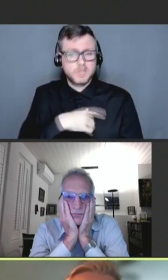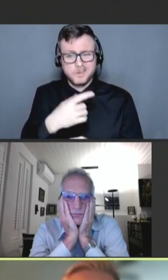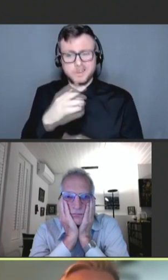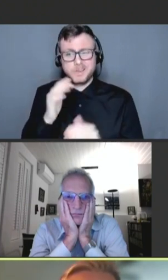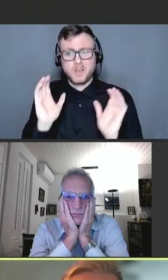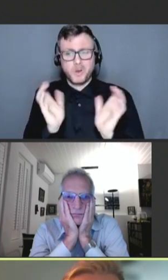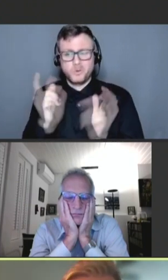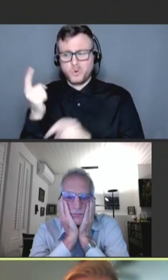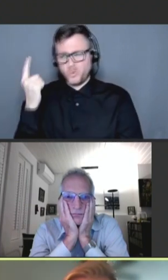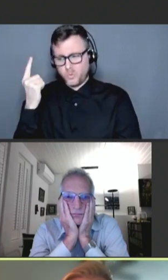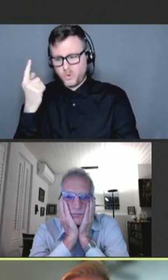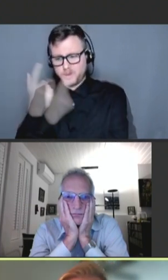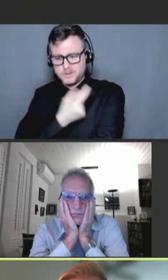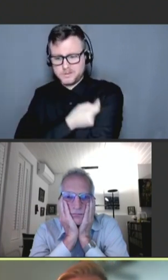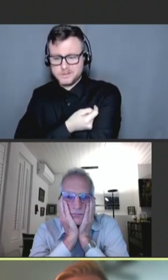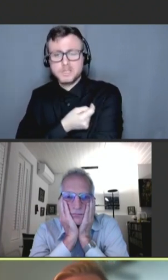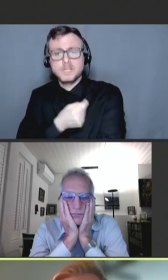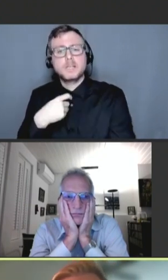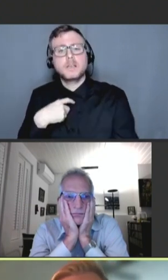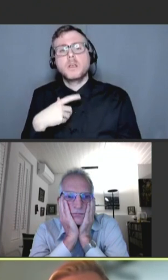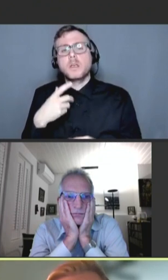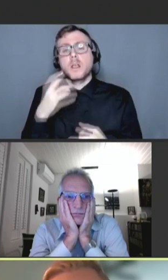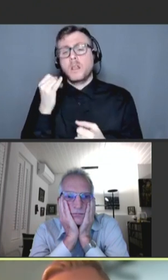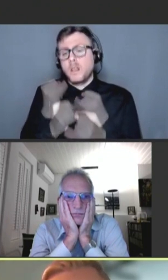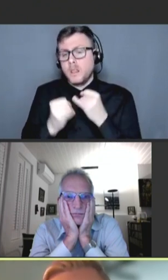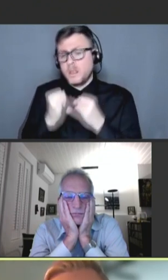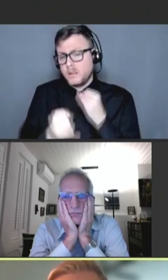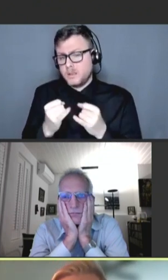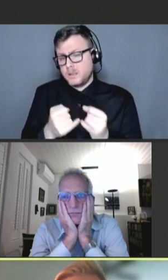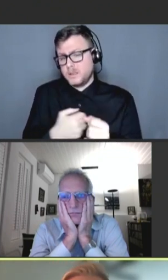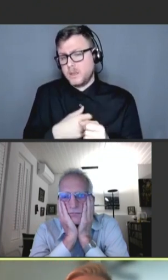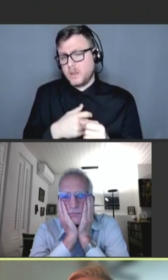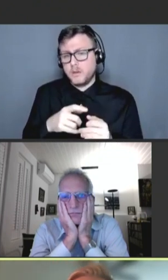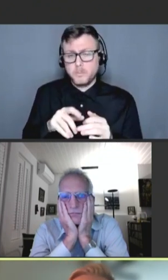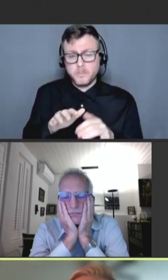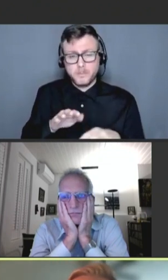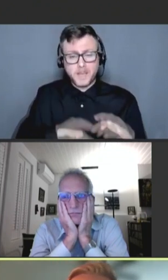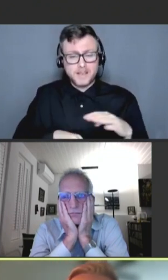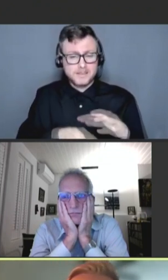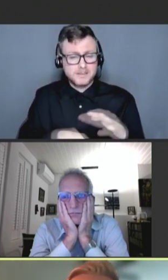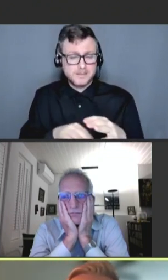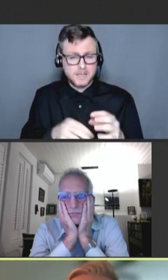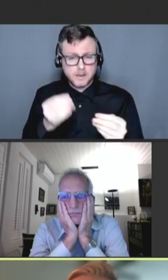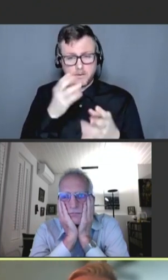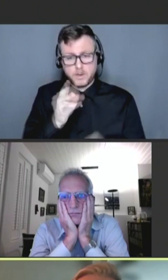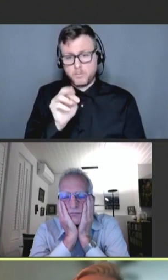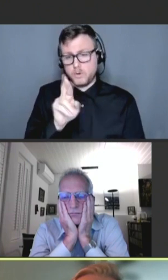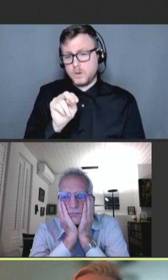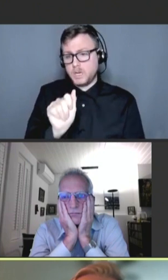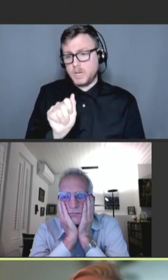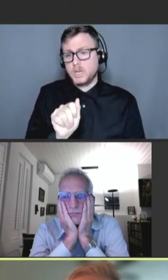any boosted data. And finally, preliminary data did suggest that MRNA vaccines were more effective